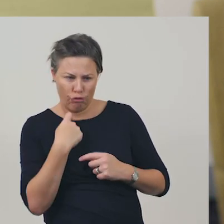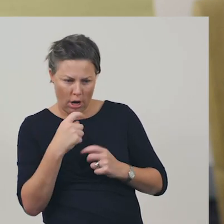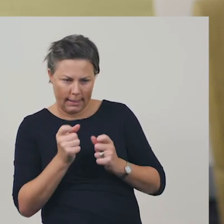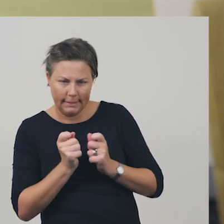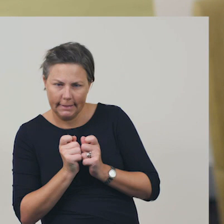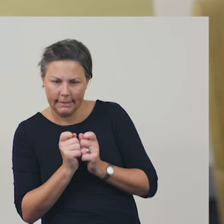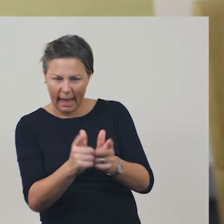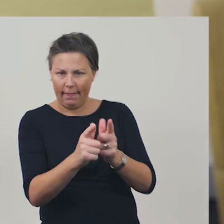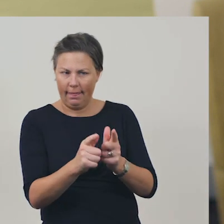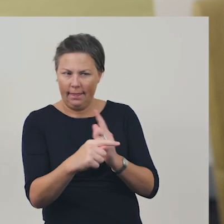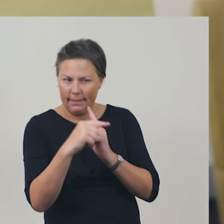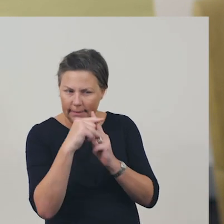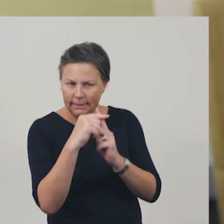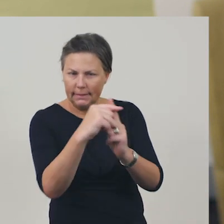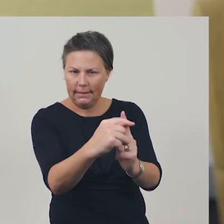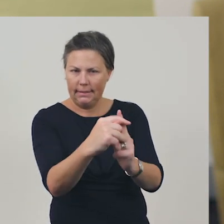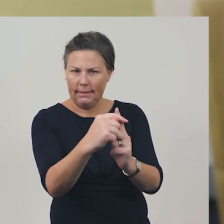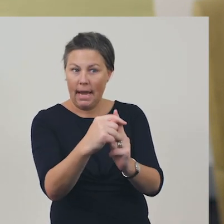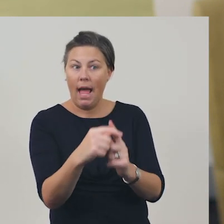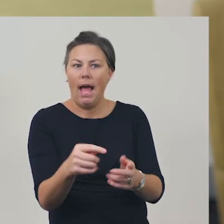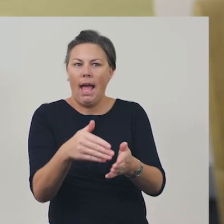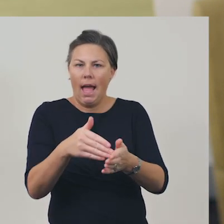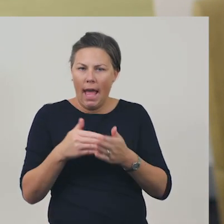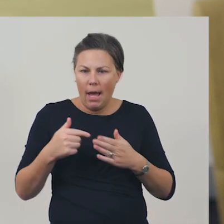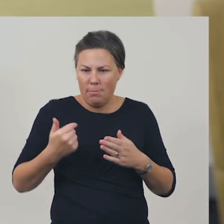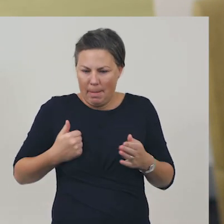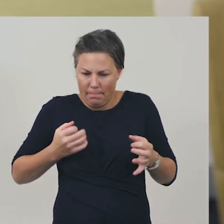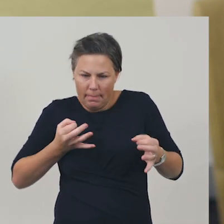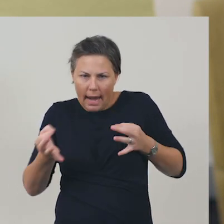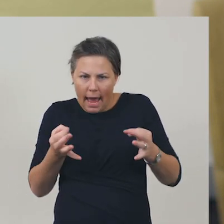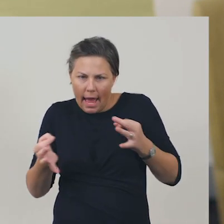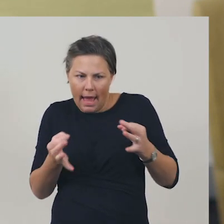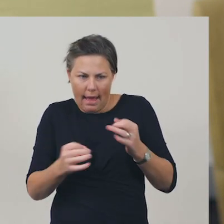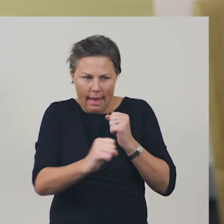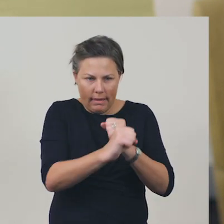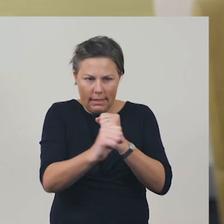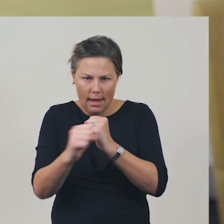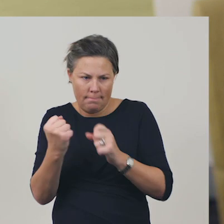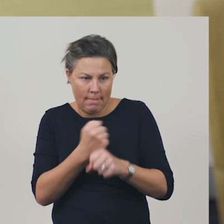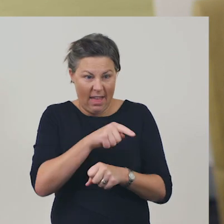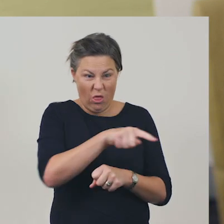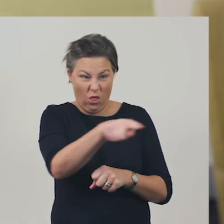Then they can use techniques specifically designed to appeal to those people.